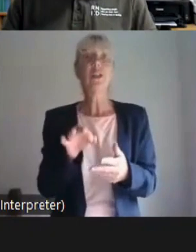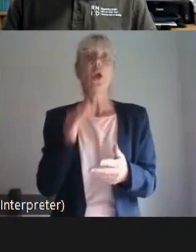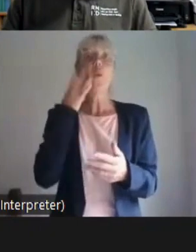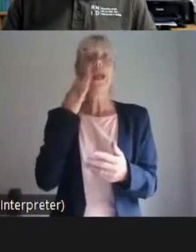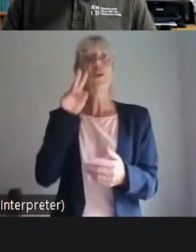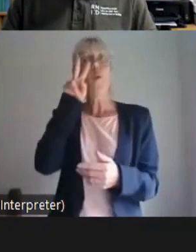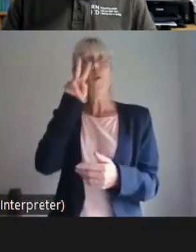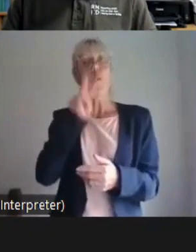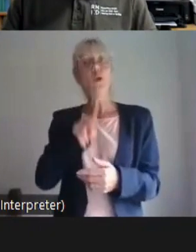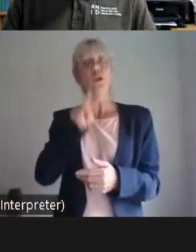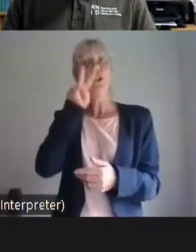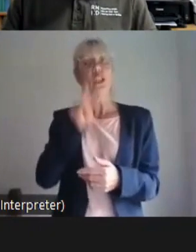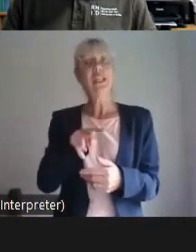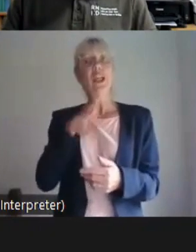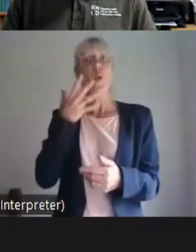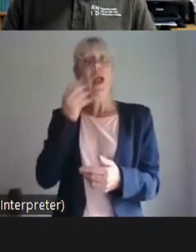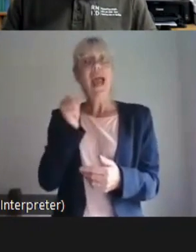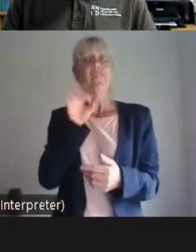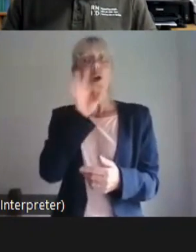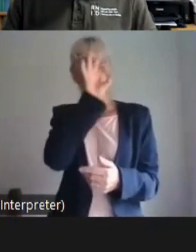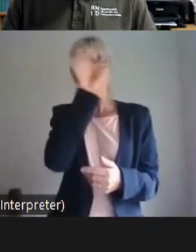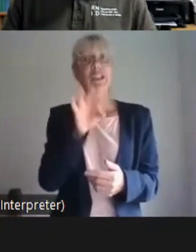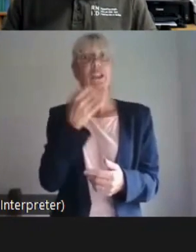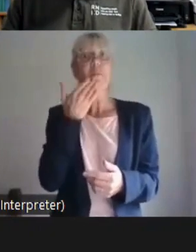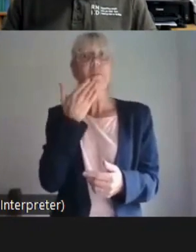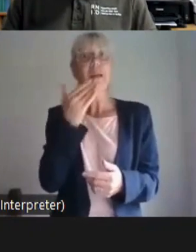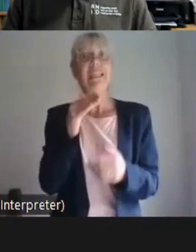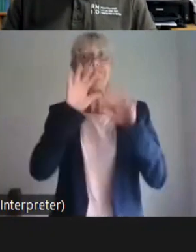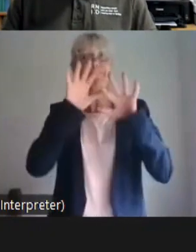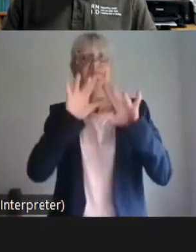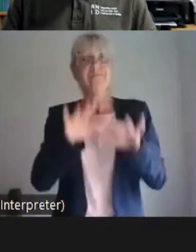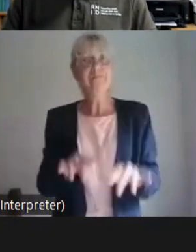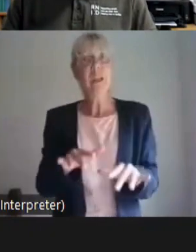please pop it into the comments and someone from CLAPA will either respond directly to